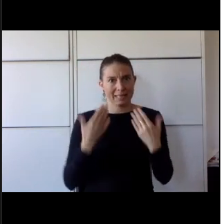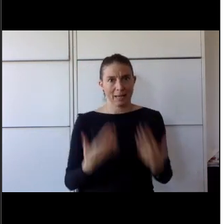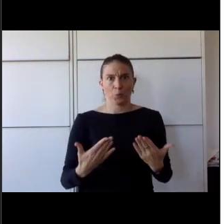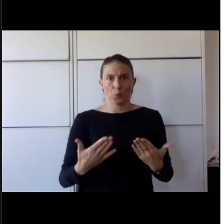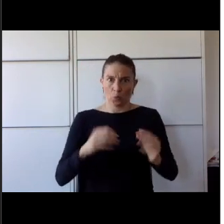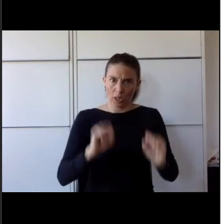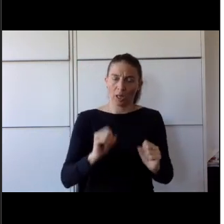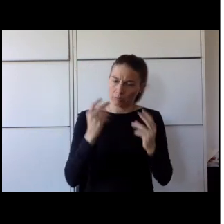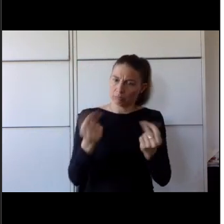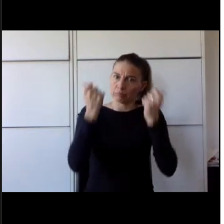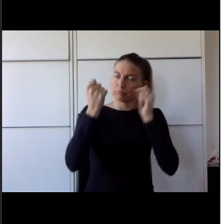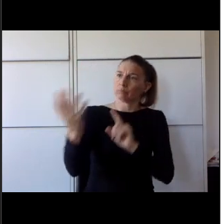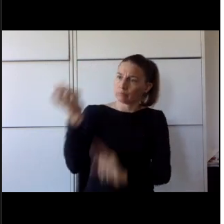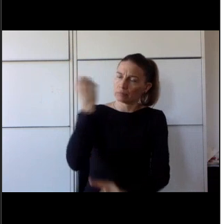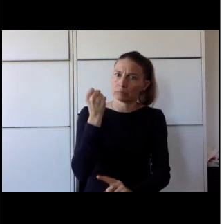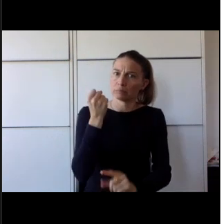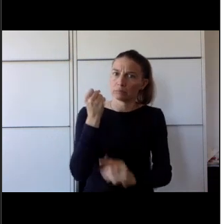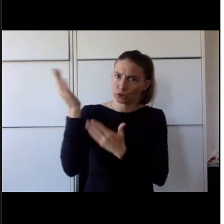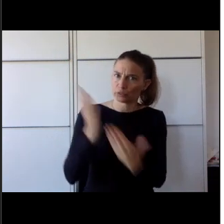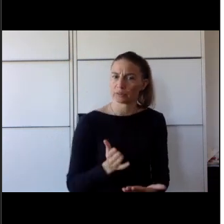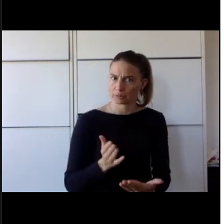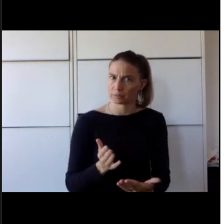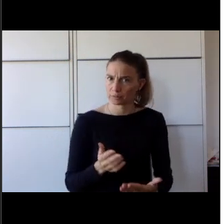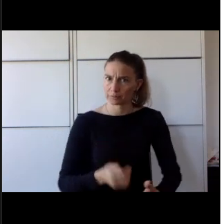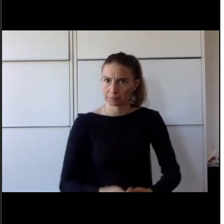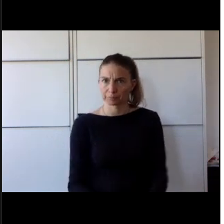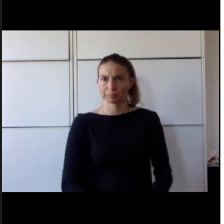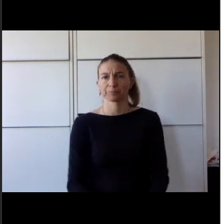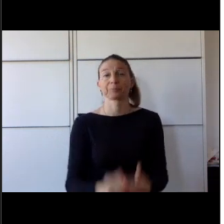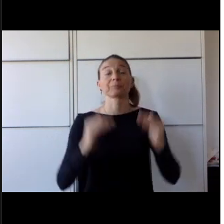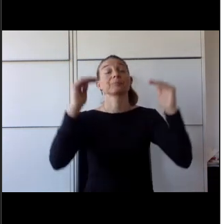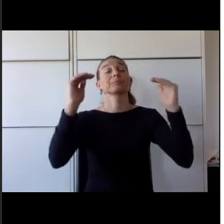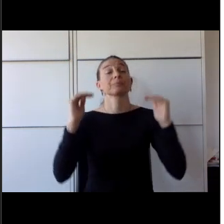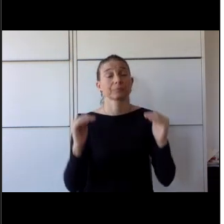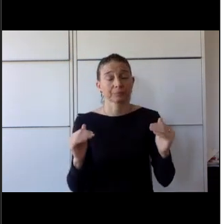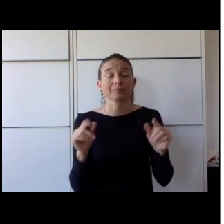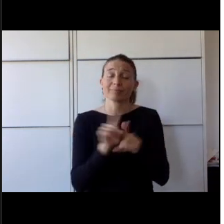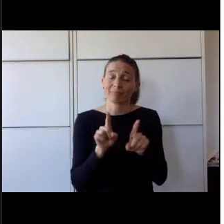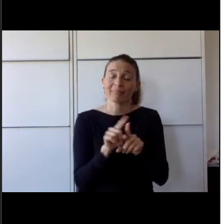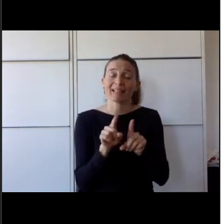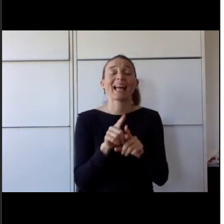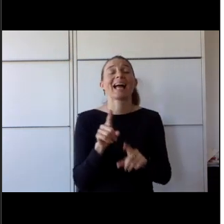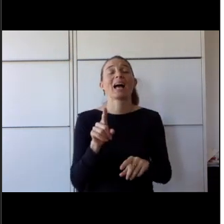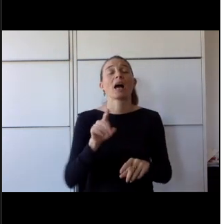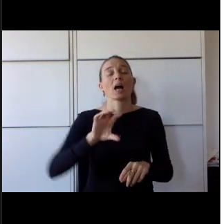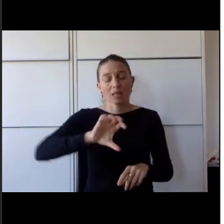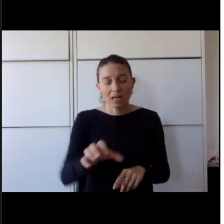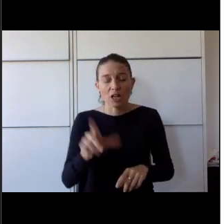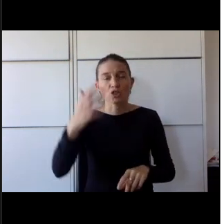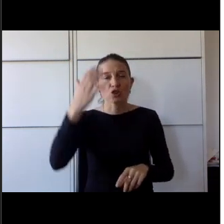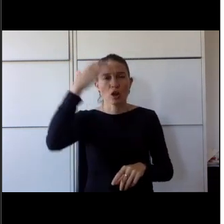Also that the EU should stress to your Governments and your national authorities that they should have